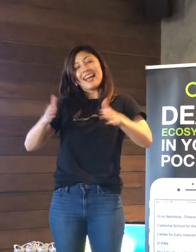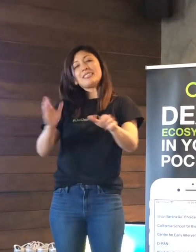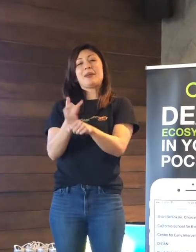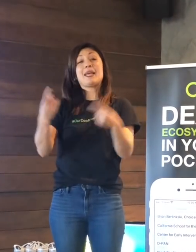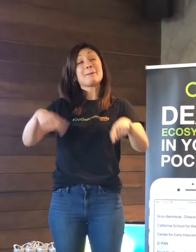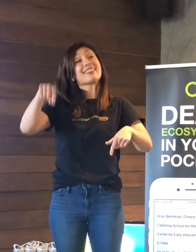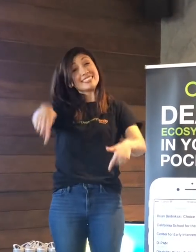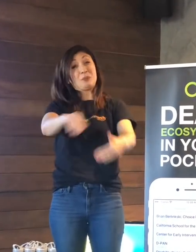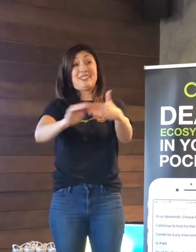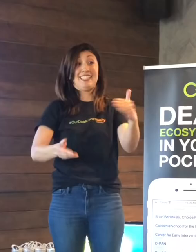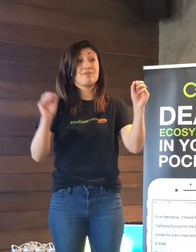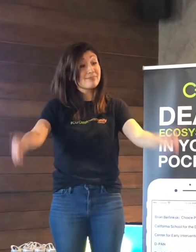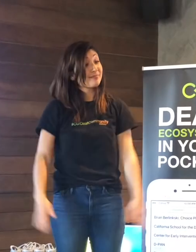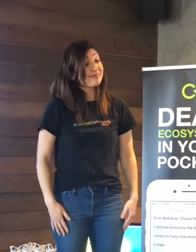Let's make it happen this weekend!